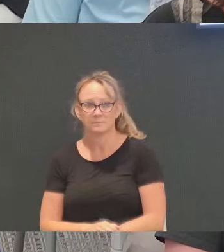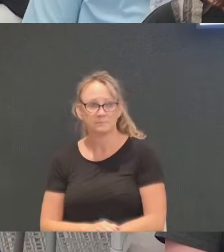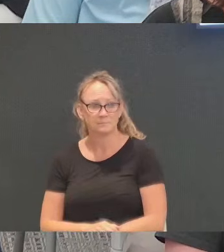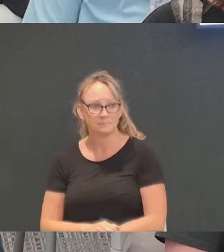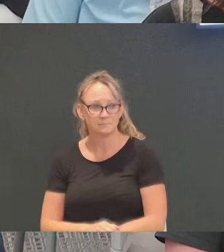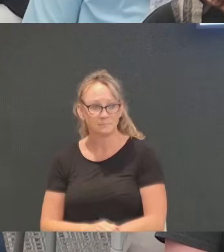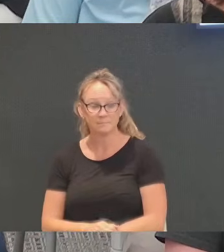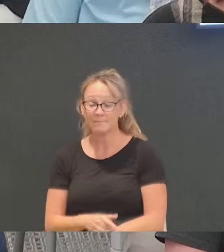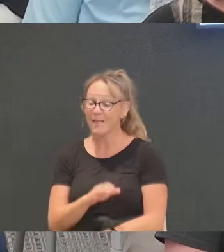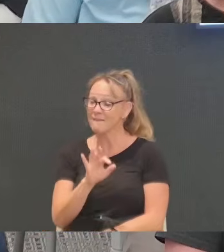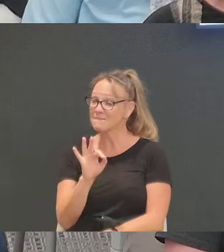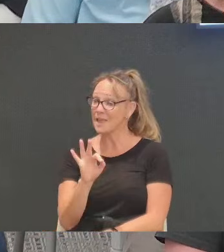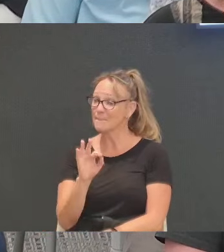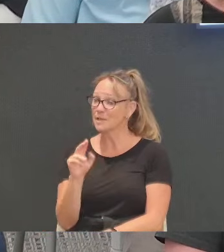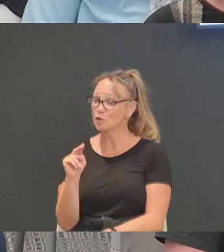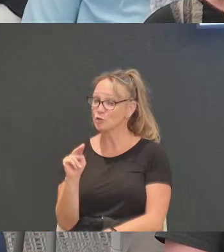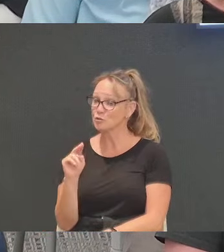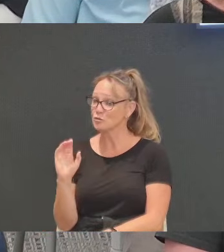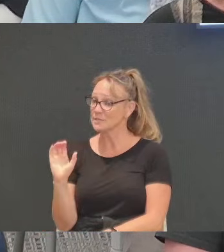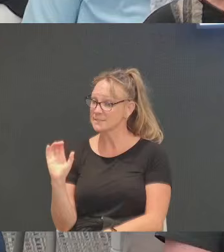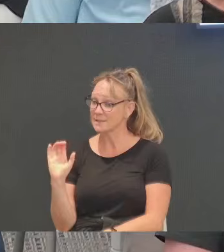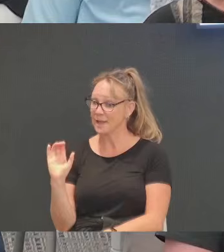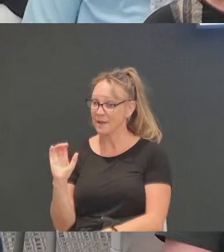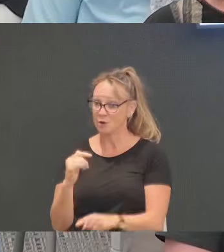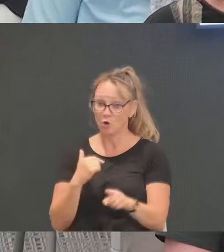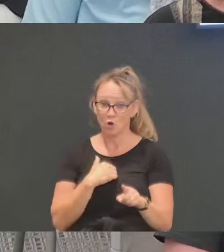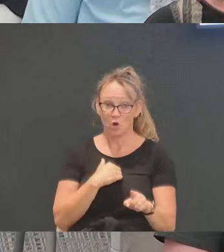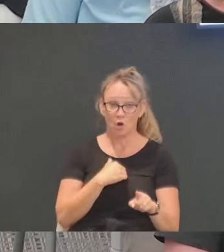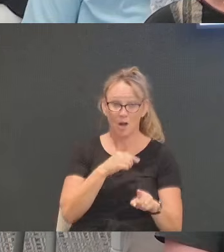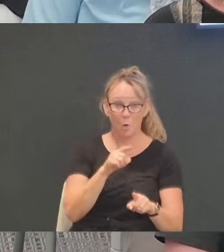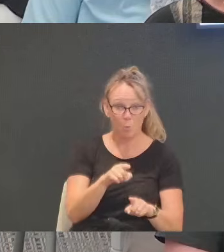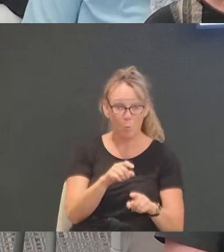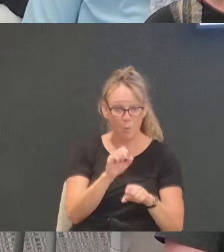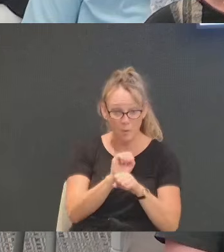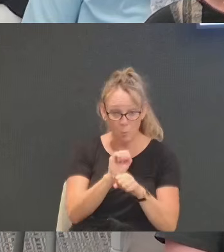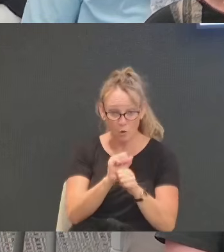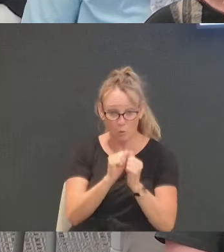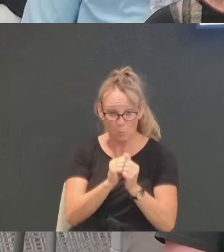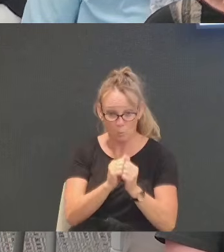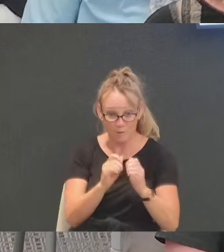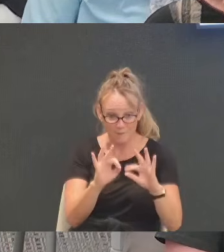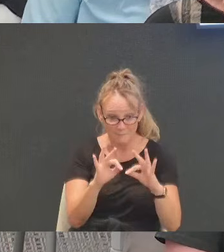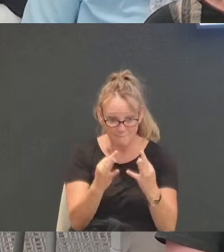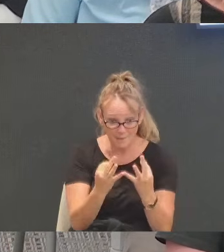nurturing center living funding supports our work with families in the children welfare system. more